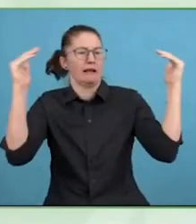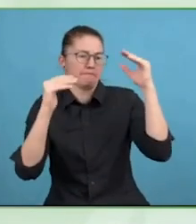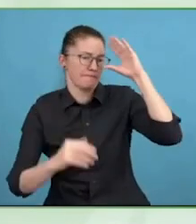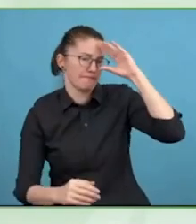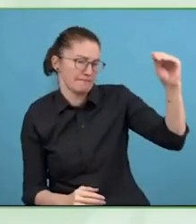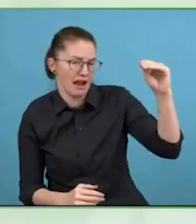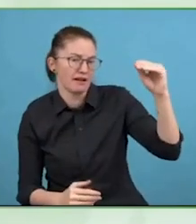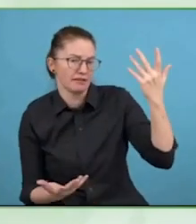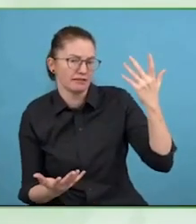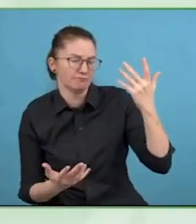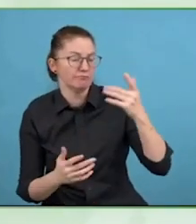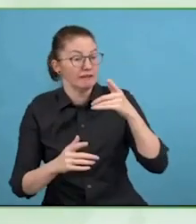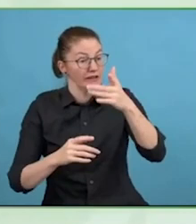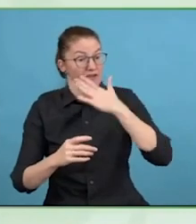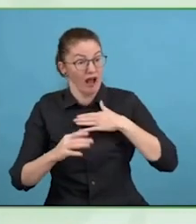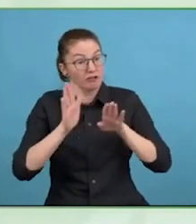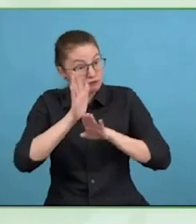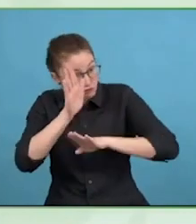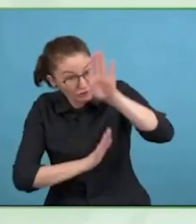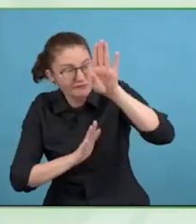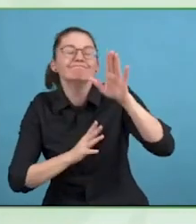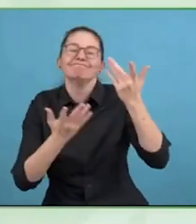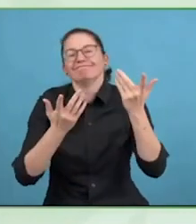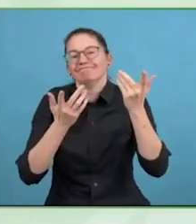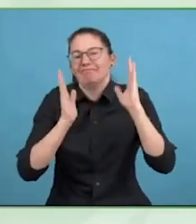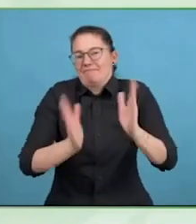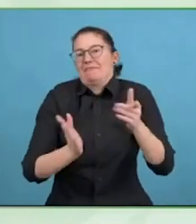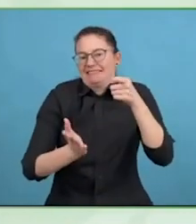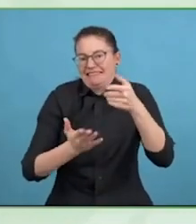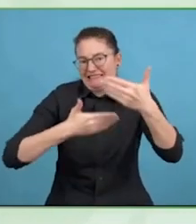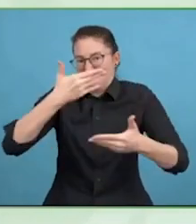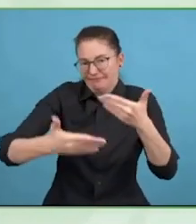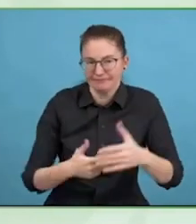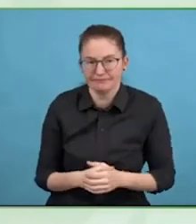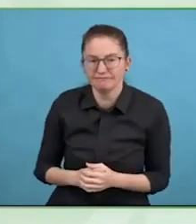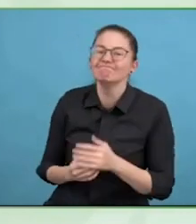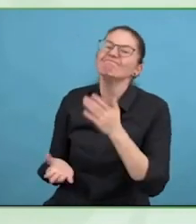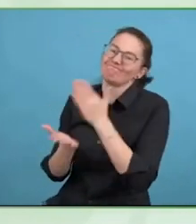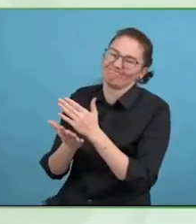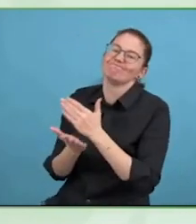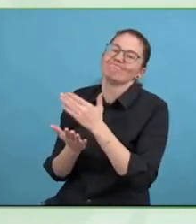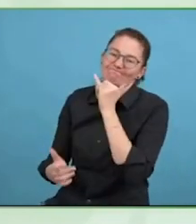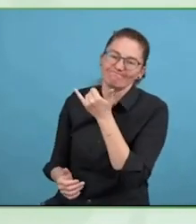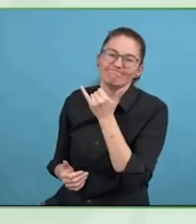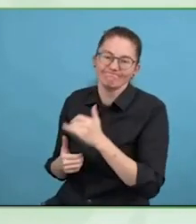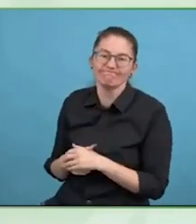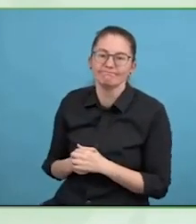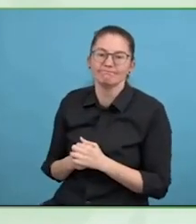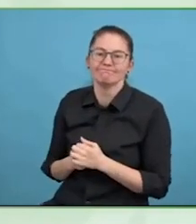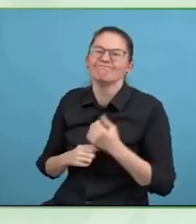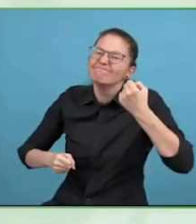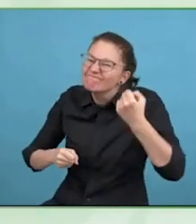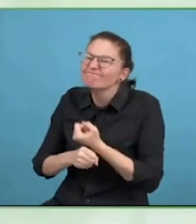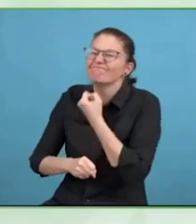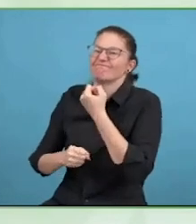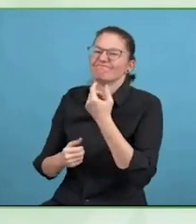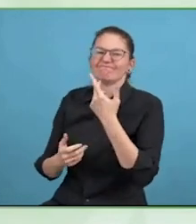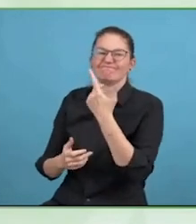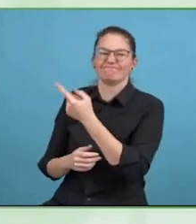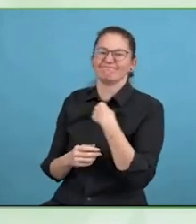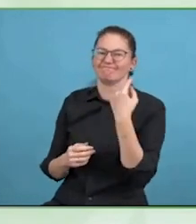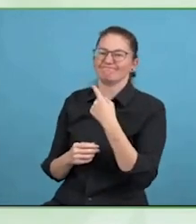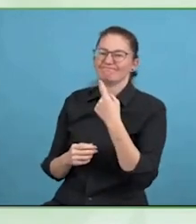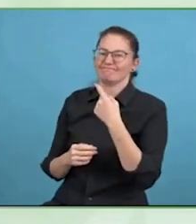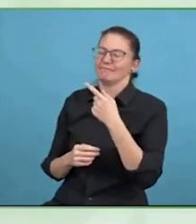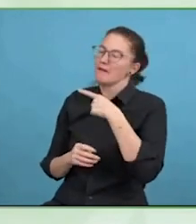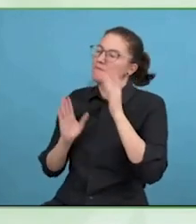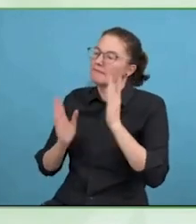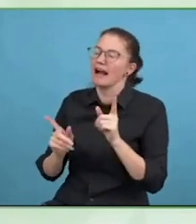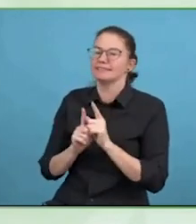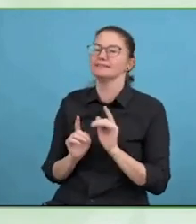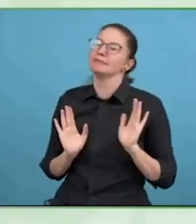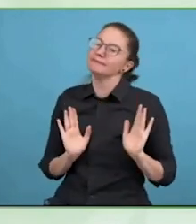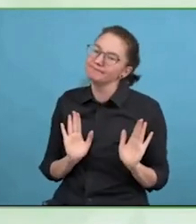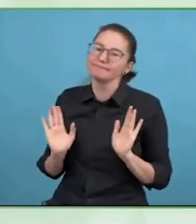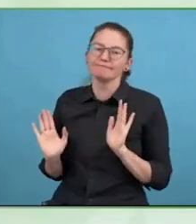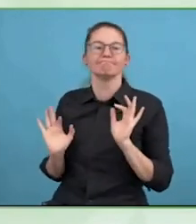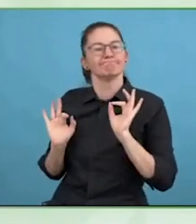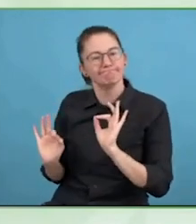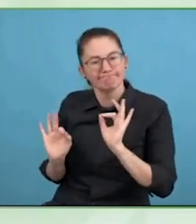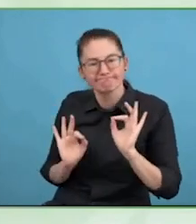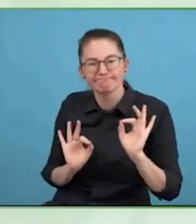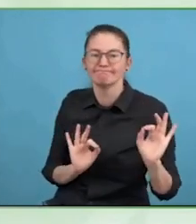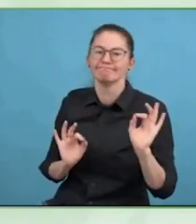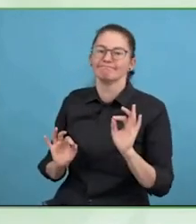And all the time, people say the women is so hard, but they don't